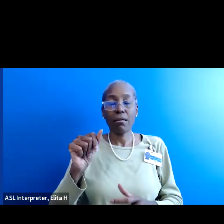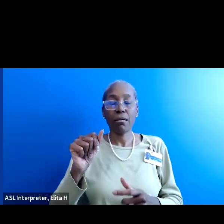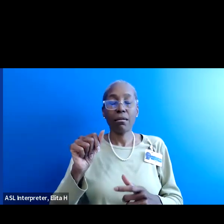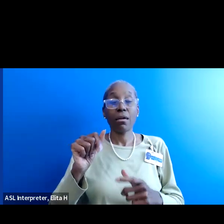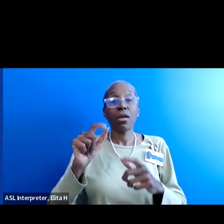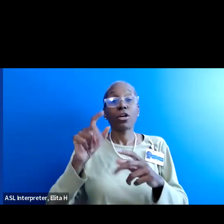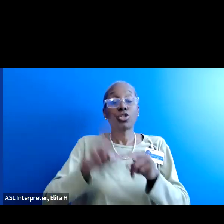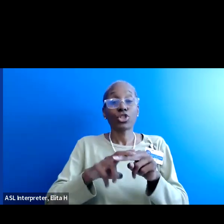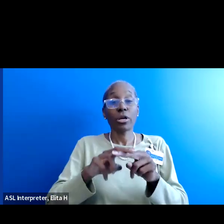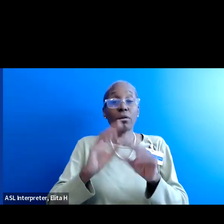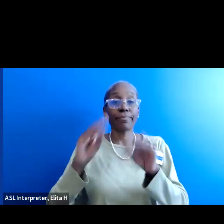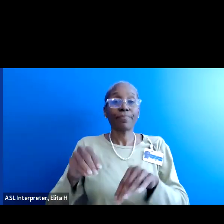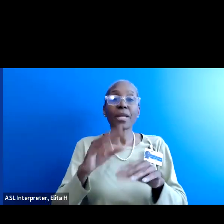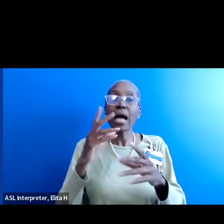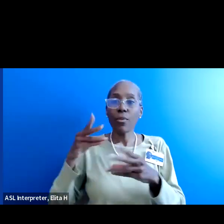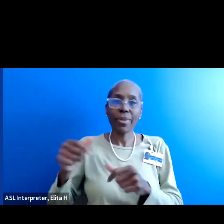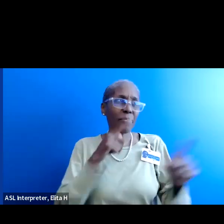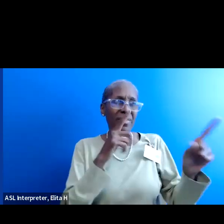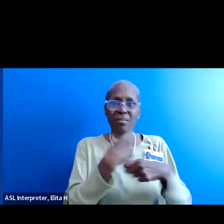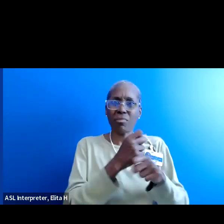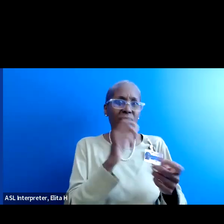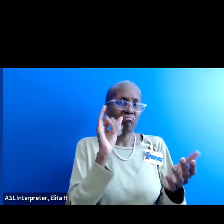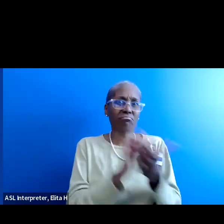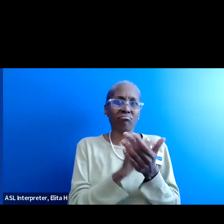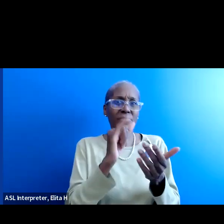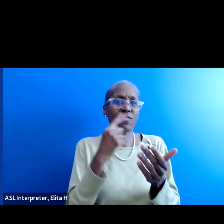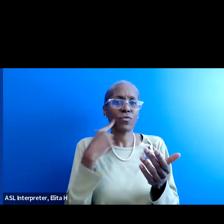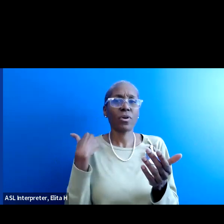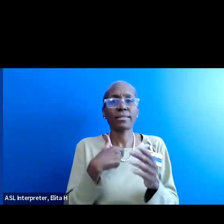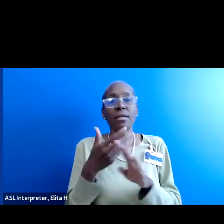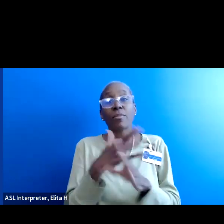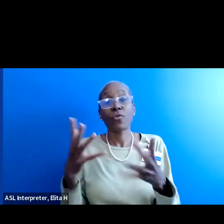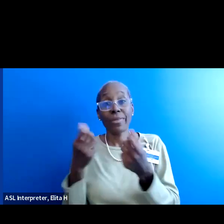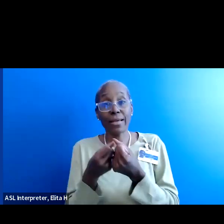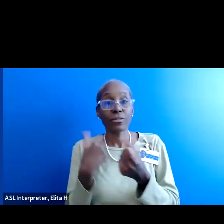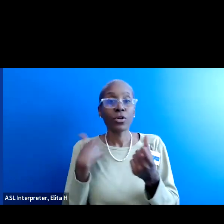I will pay for it, but they're making it impossible for us. And before the accident, we were avid swimmers.